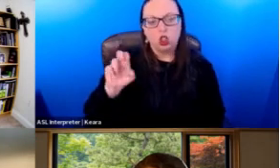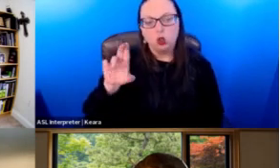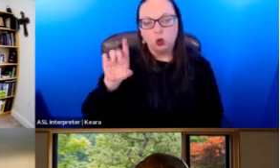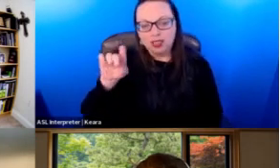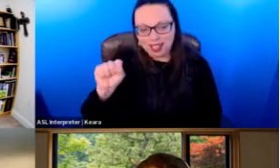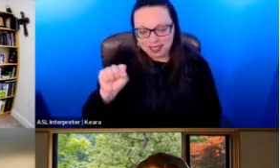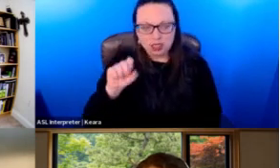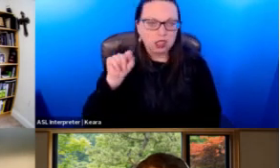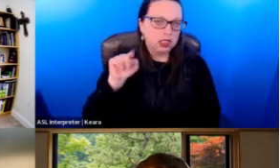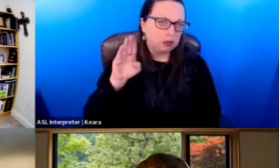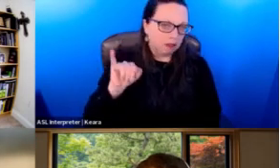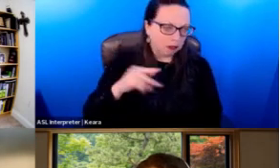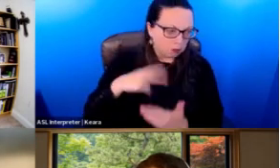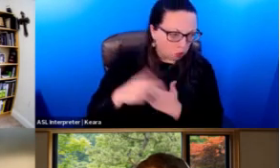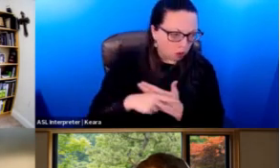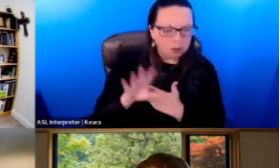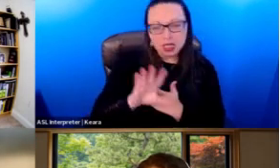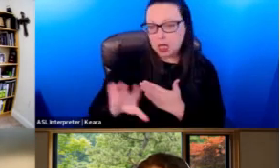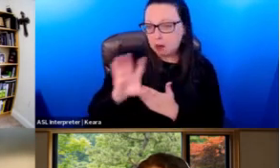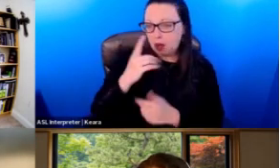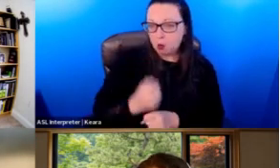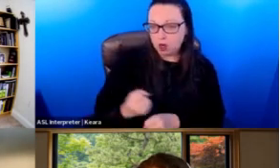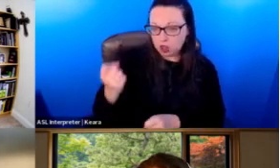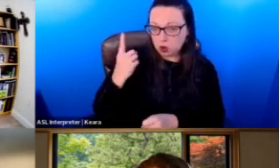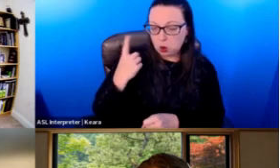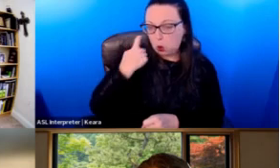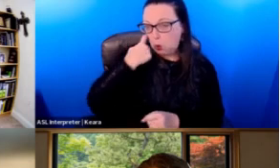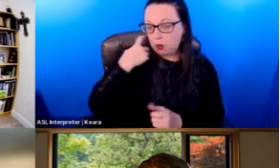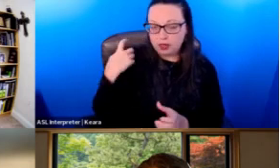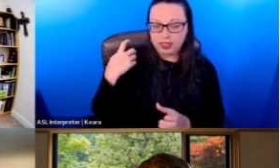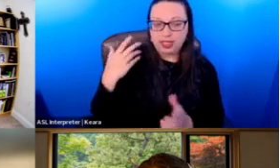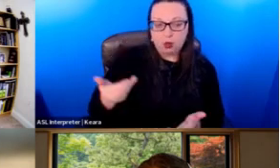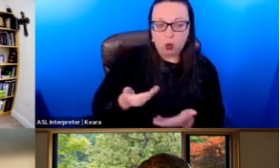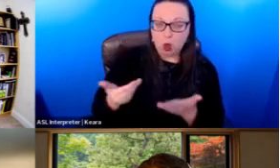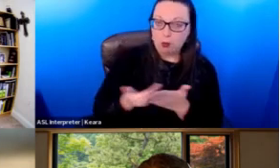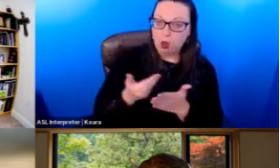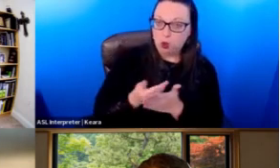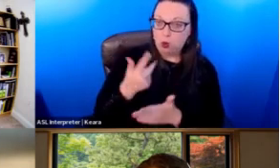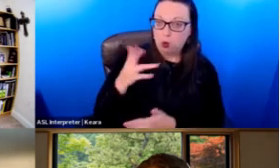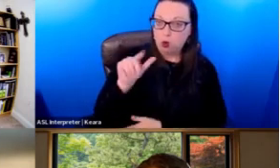grantees. Next slide, please. So I tend to provide a rationale a better understanding of, oh,